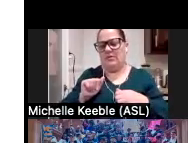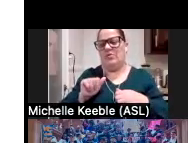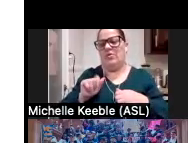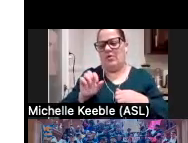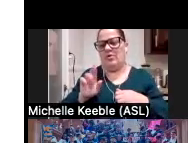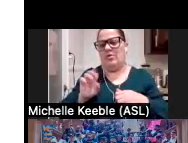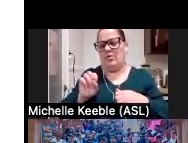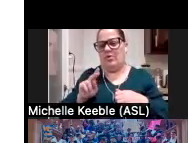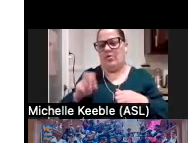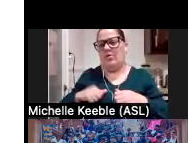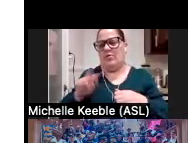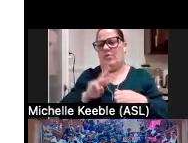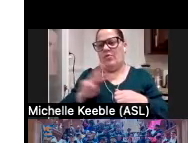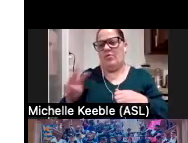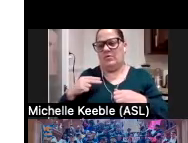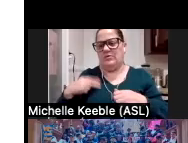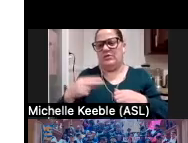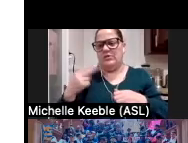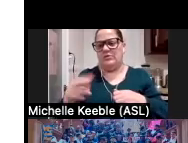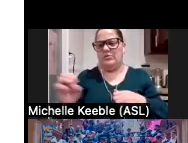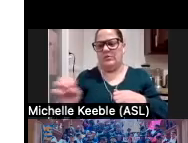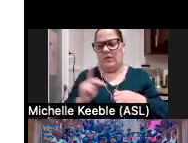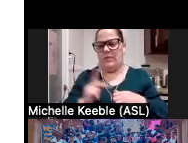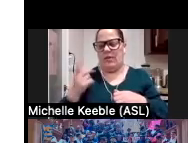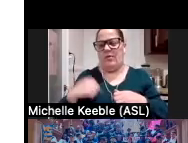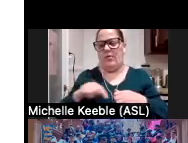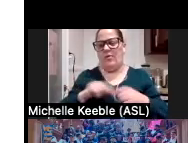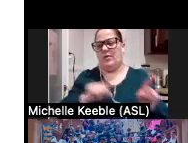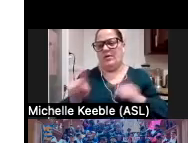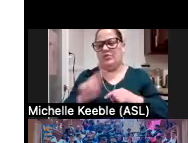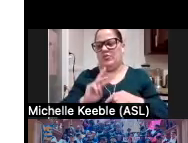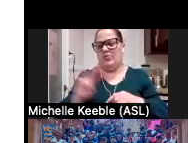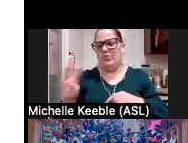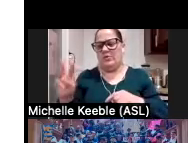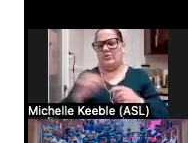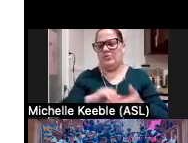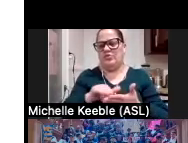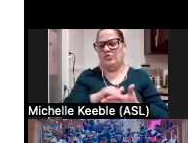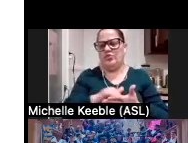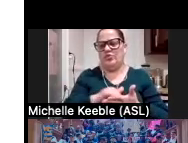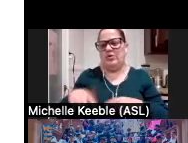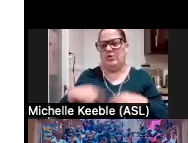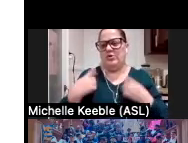history. So, we returned every time we went to Western New York and during the darkest days of